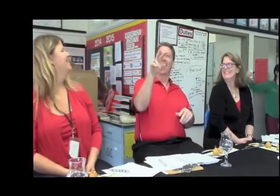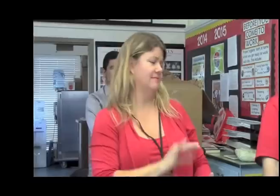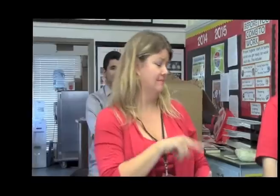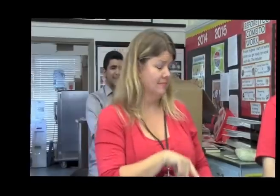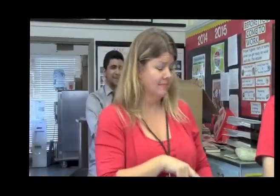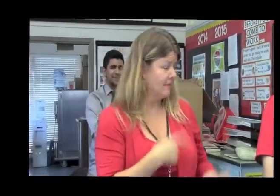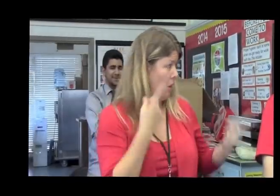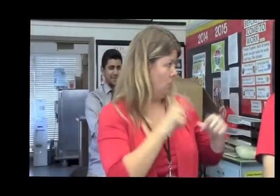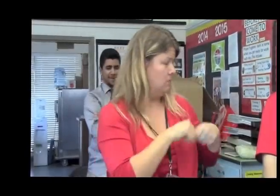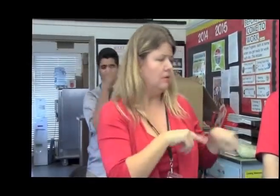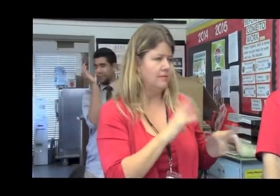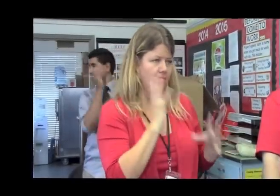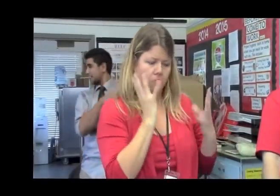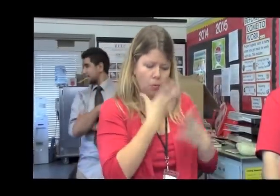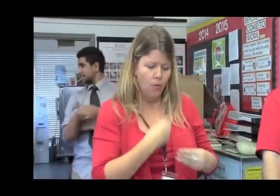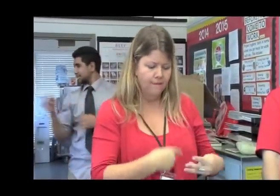Judge Kelly: I agree with you. This is beautiful.